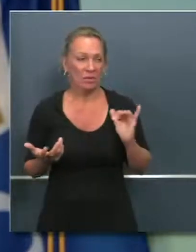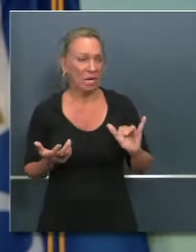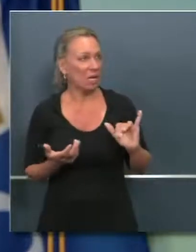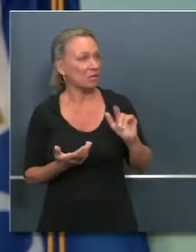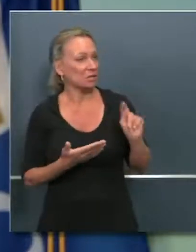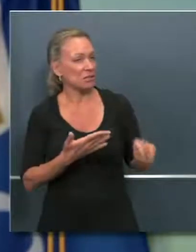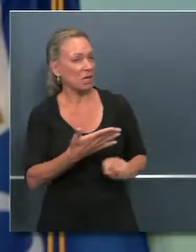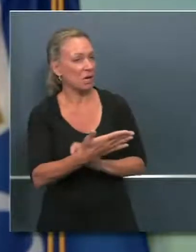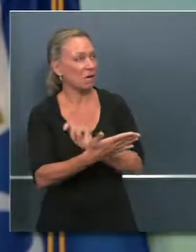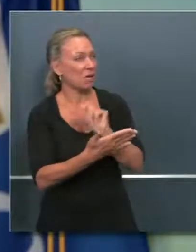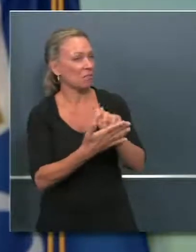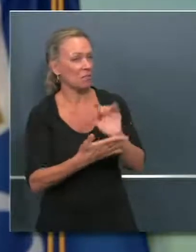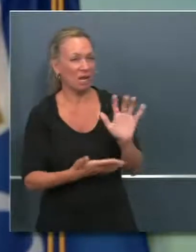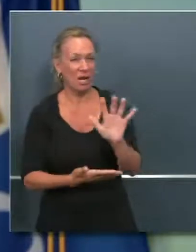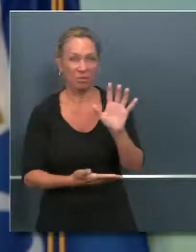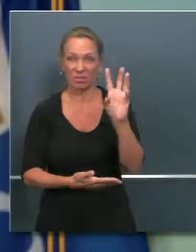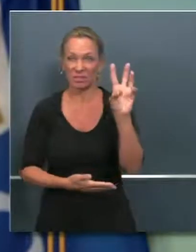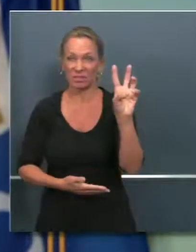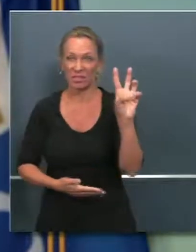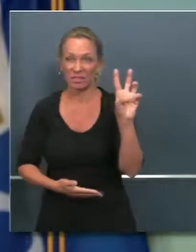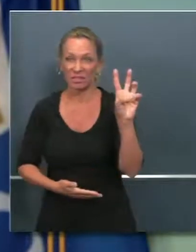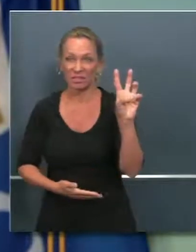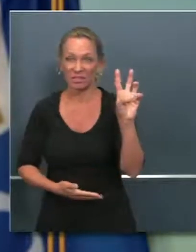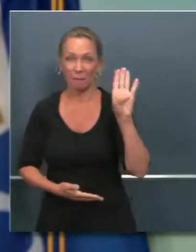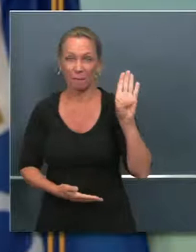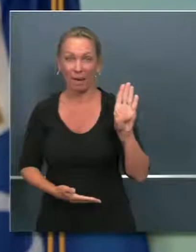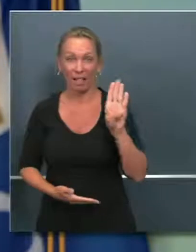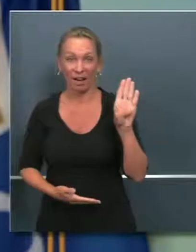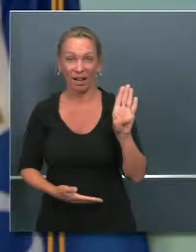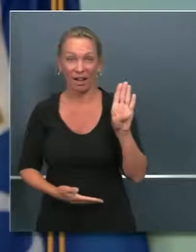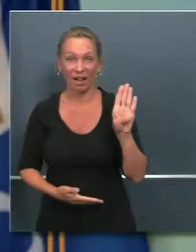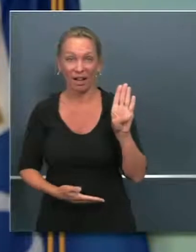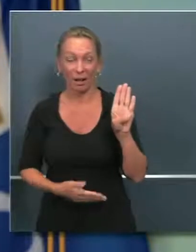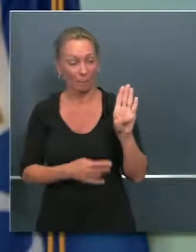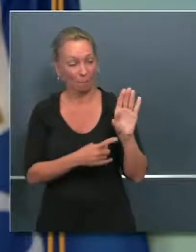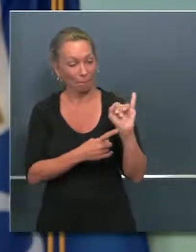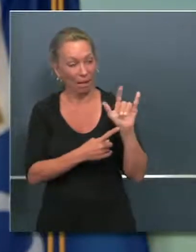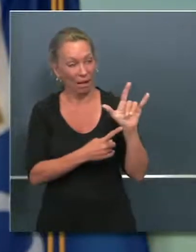dollars the budget I'll be signing later this afternoon addresses a fifty four point three